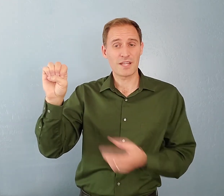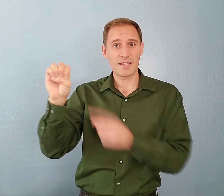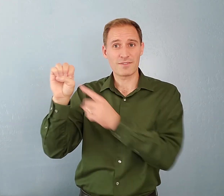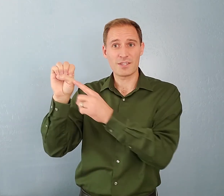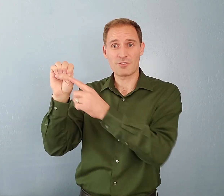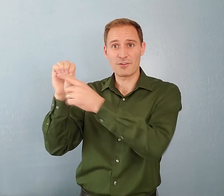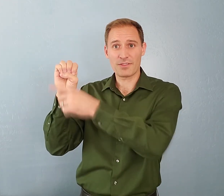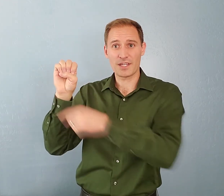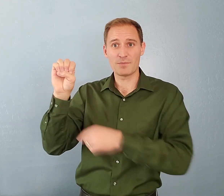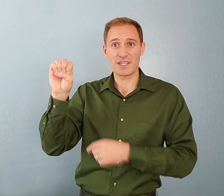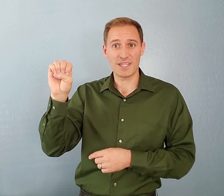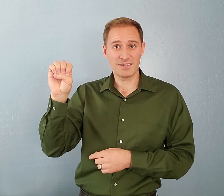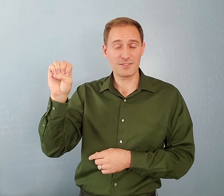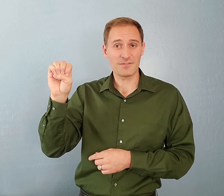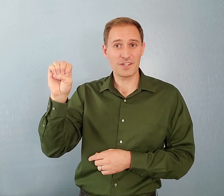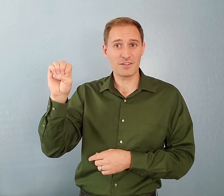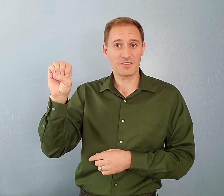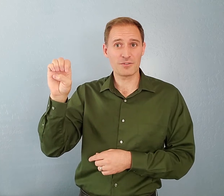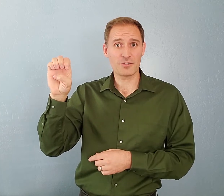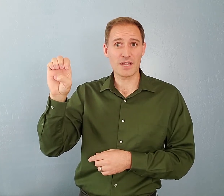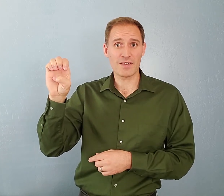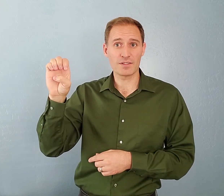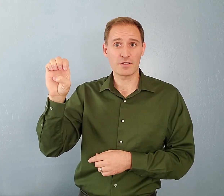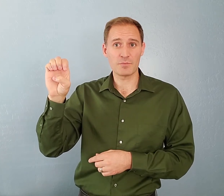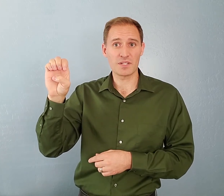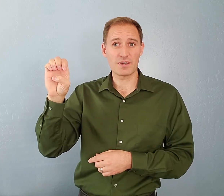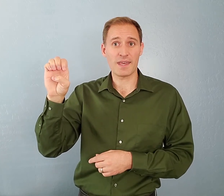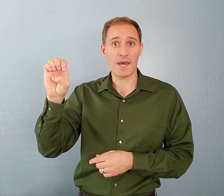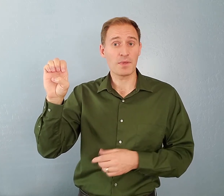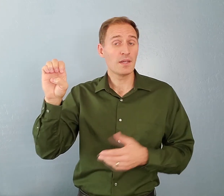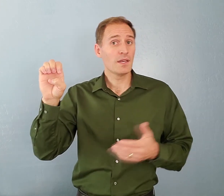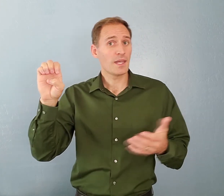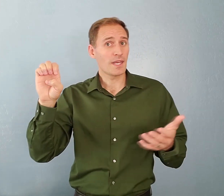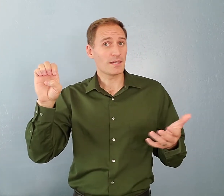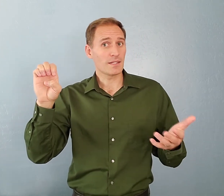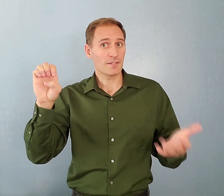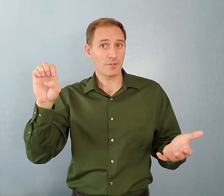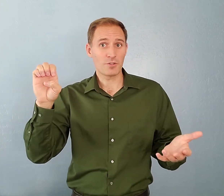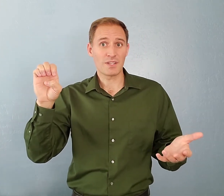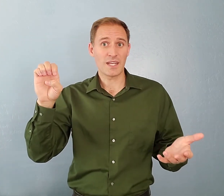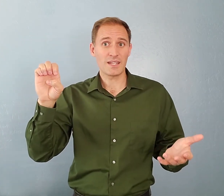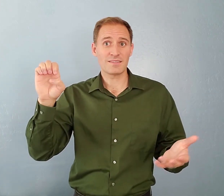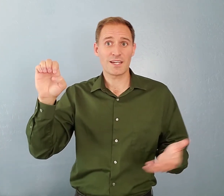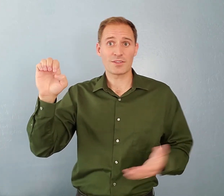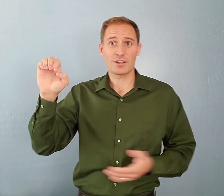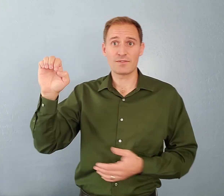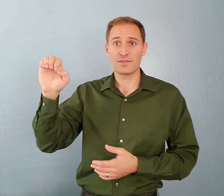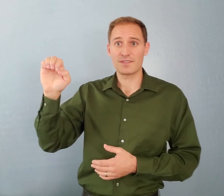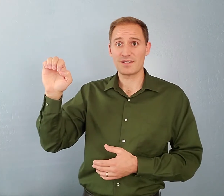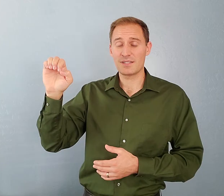have either your thumb against your fingers or you'll have a little bit of a gap, and for you Canadians out there have seen